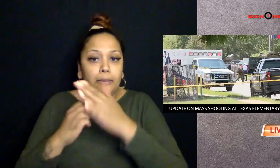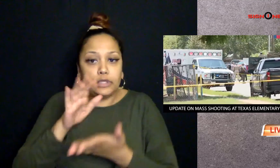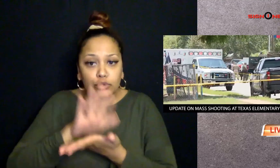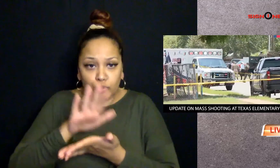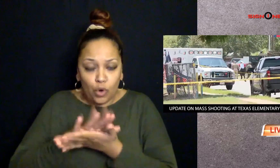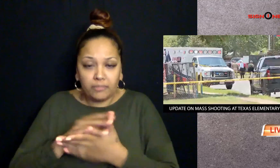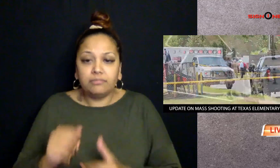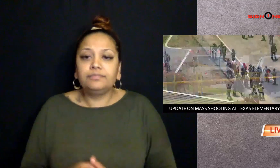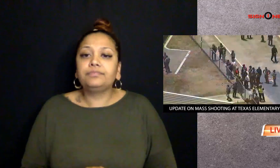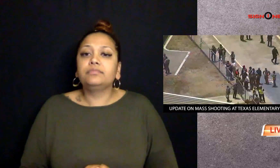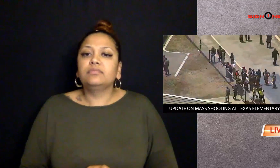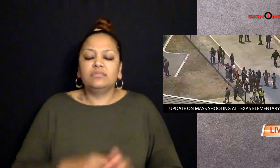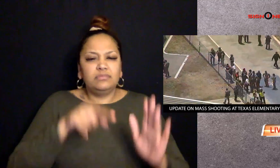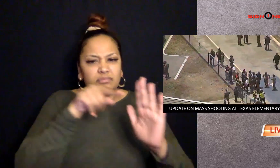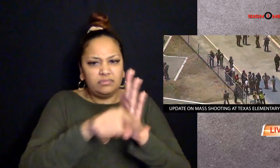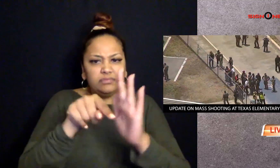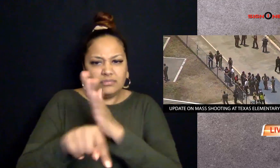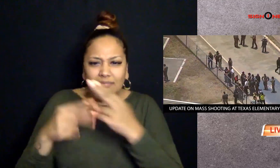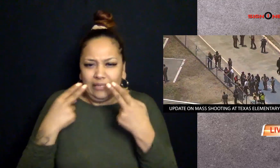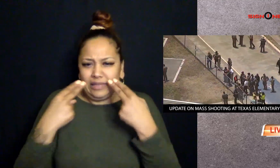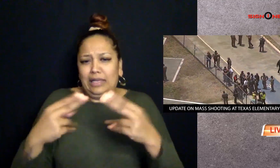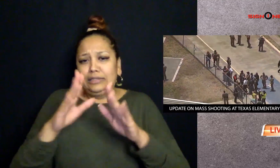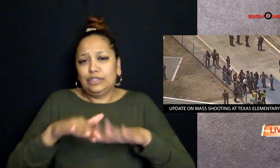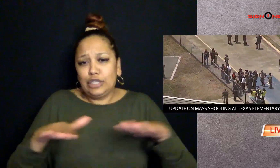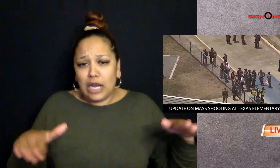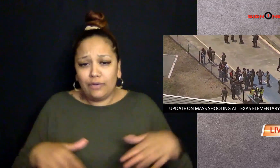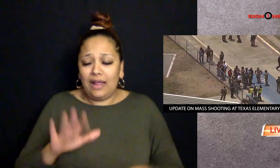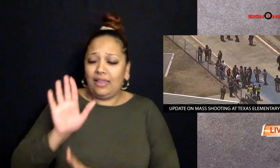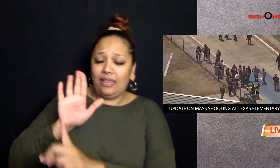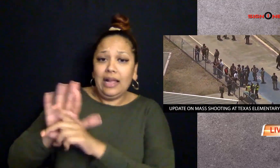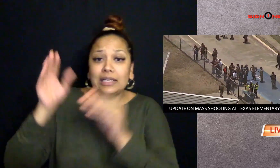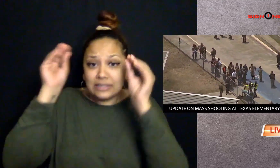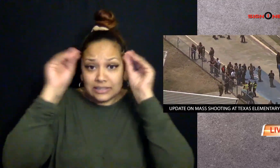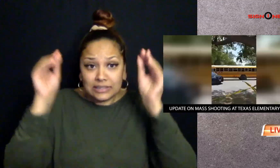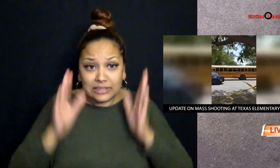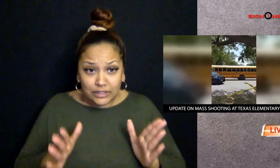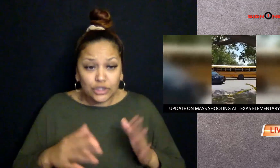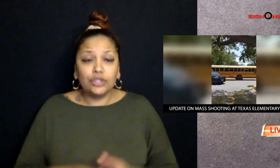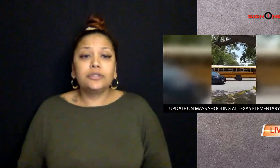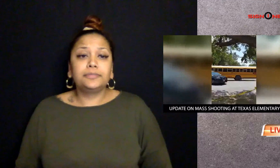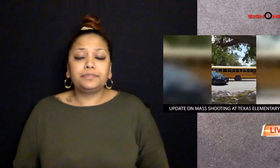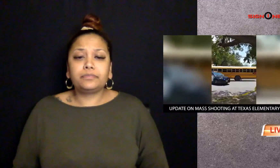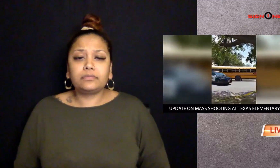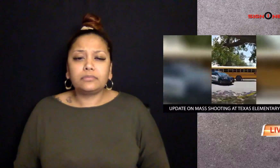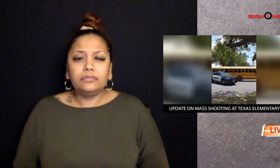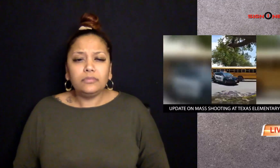authorities say the gunman shot his grandmother before driving to Robb elementary school and